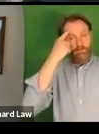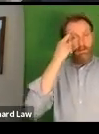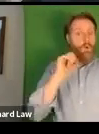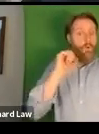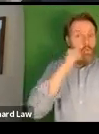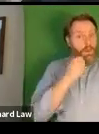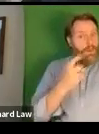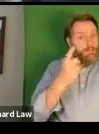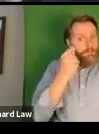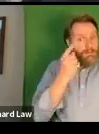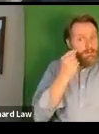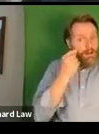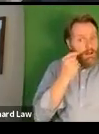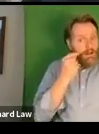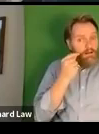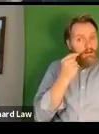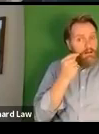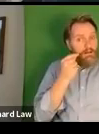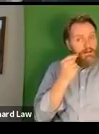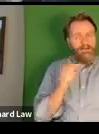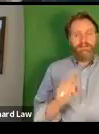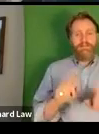made it quite clear that they don't think they will change their minds but